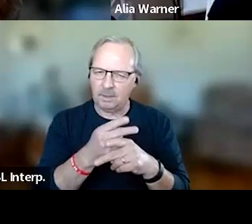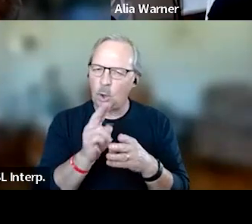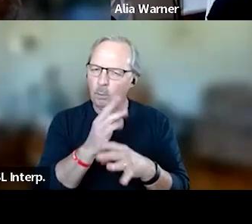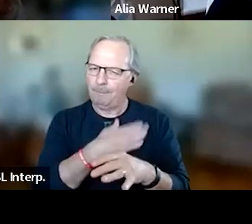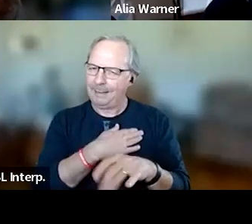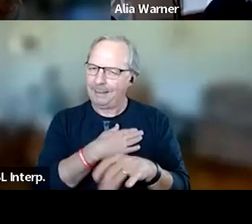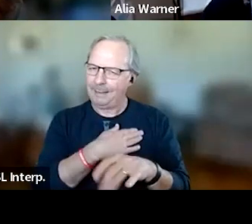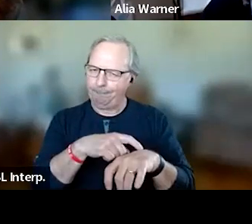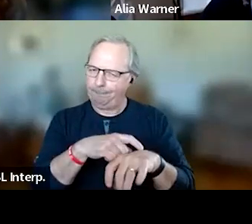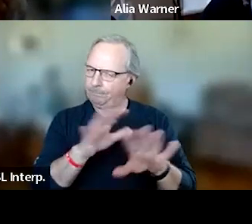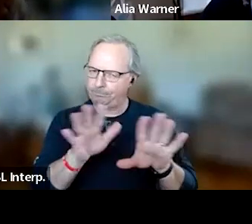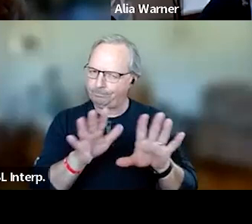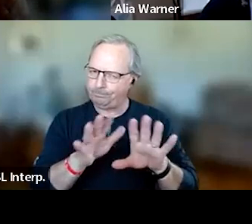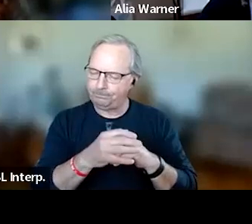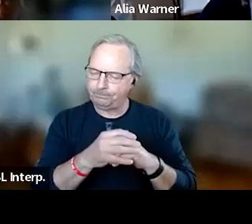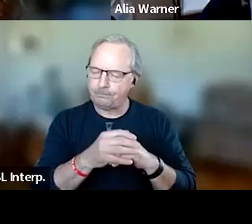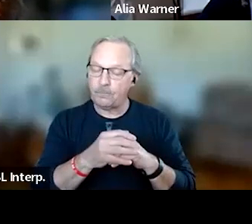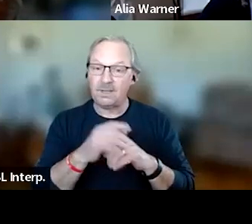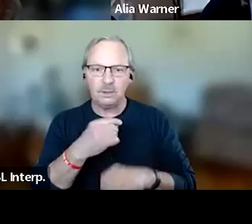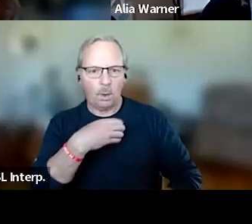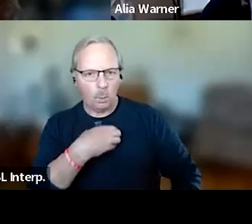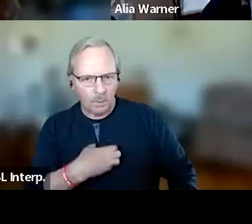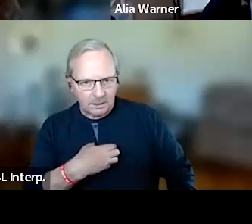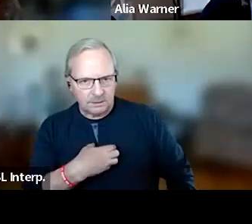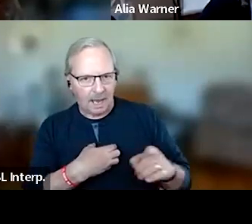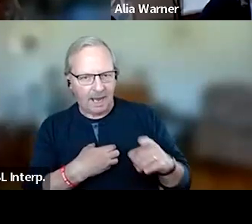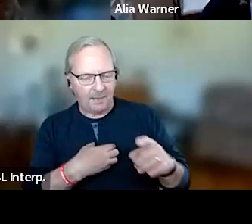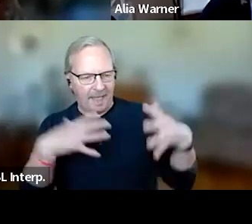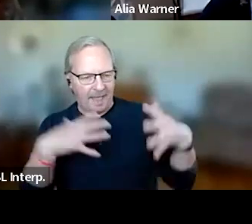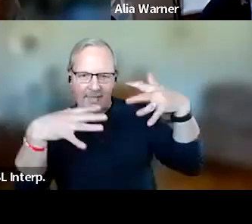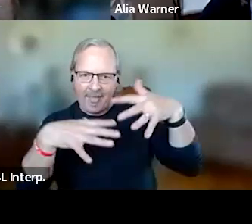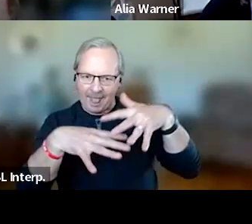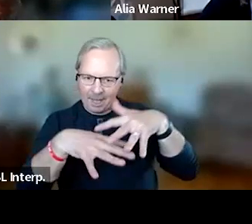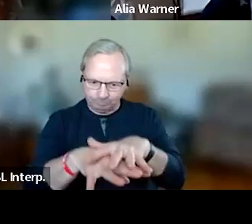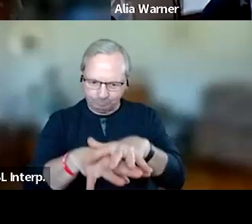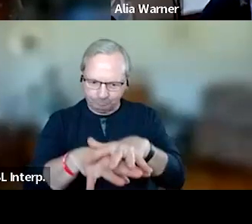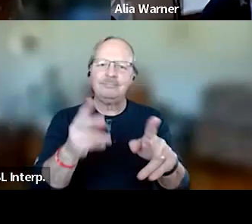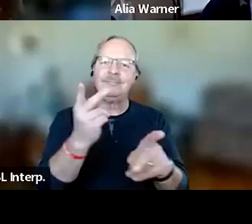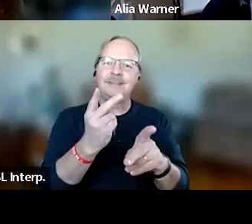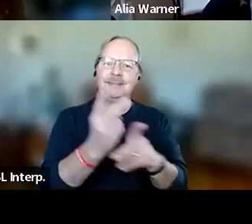And so I wish I had that integrated care that I provide for my clients now.